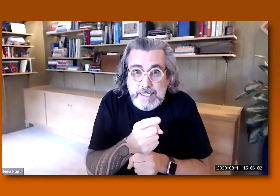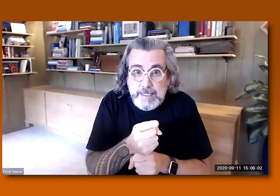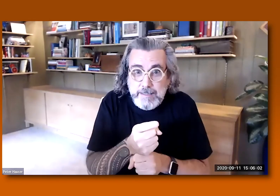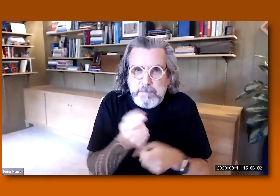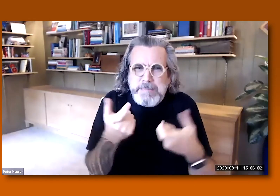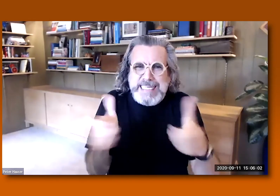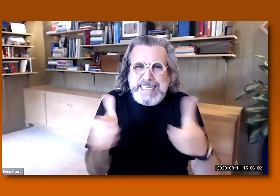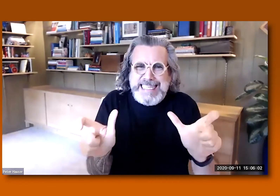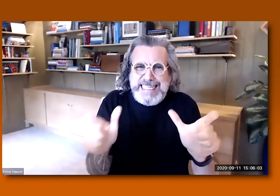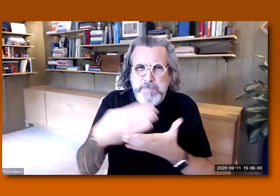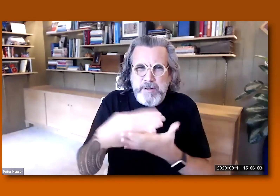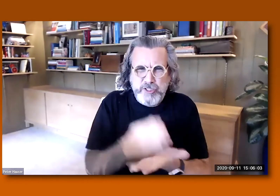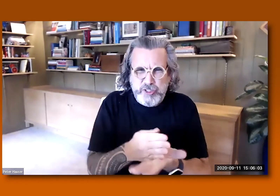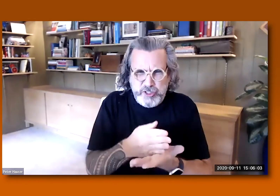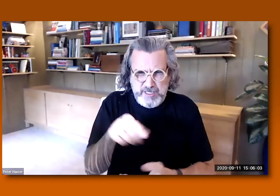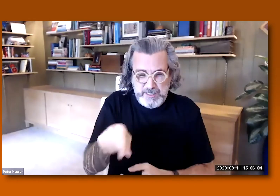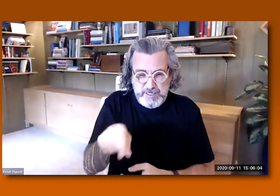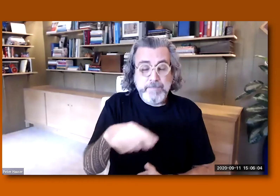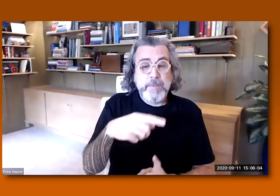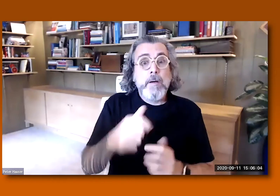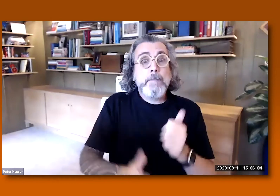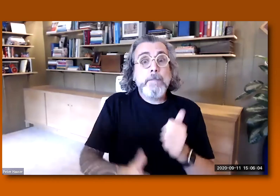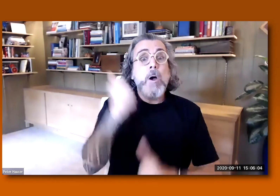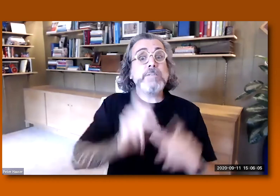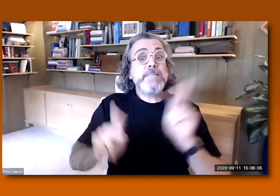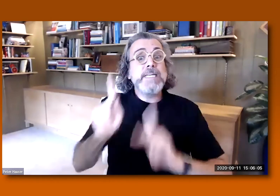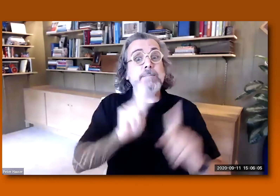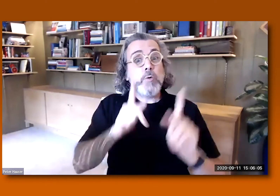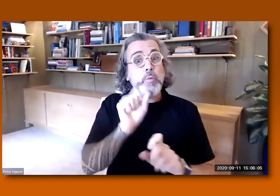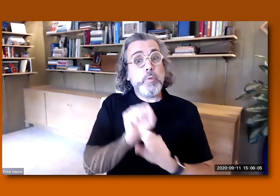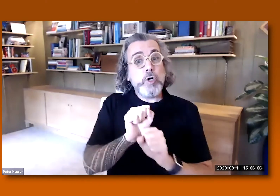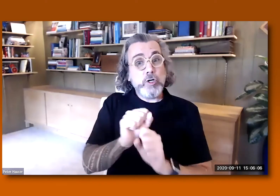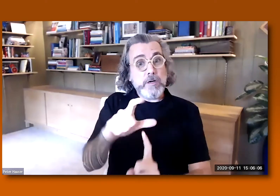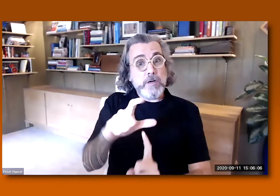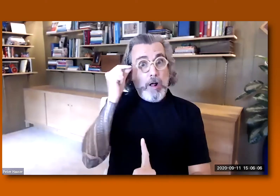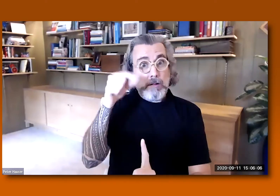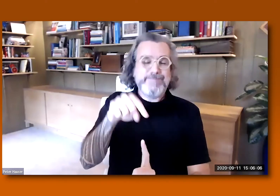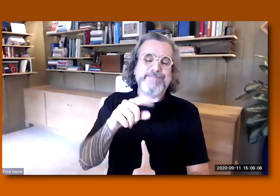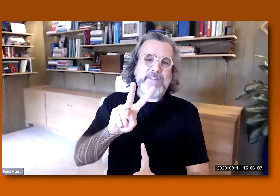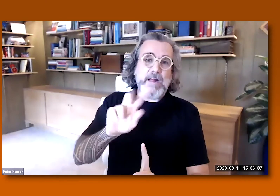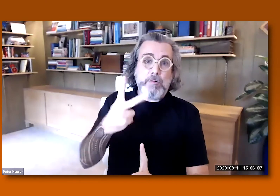and $5 million, annual budget, a huge budget.